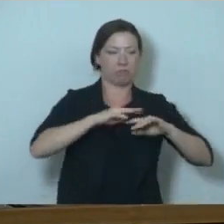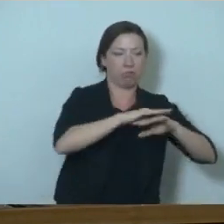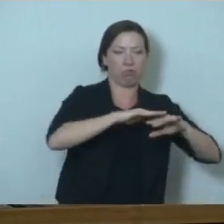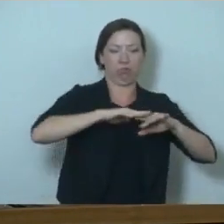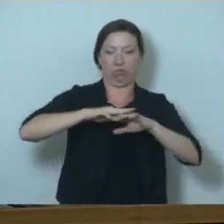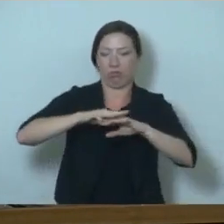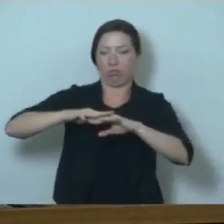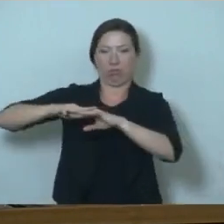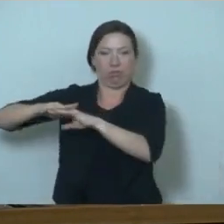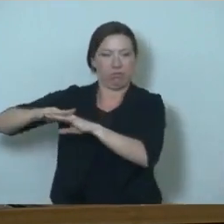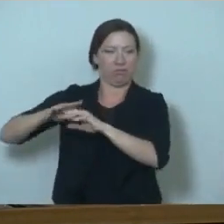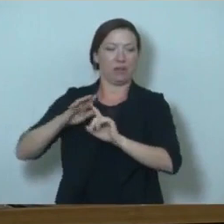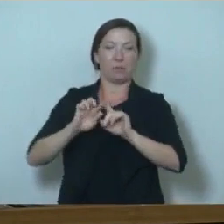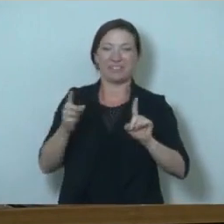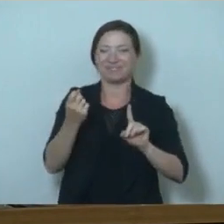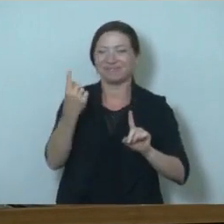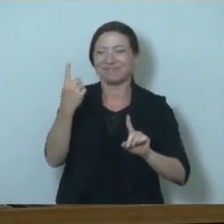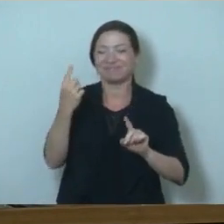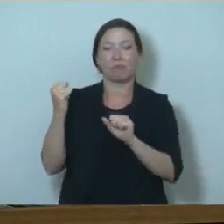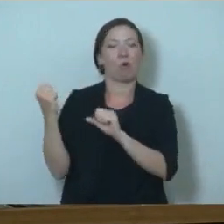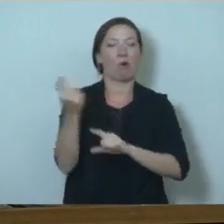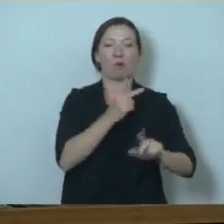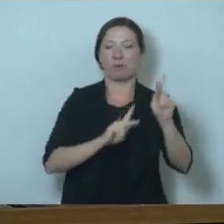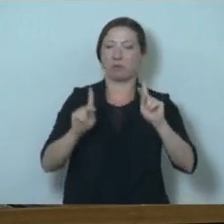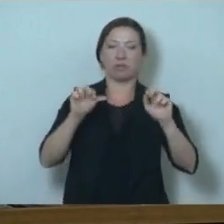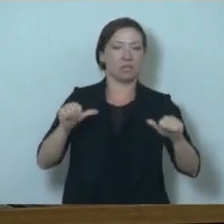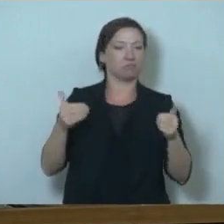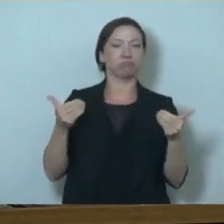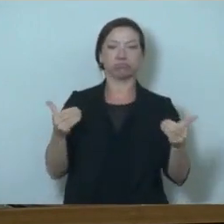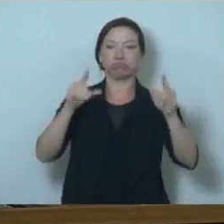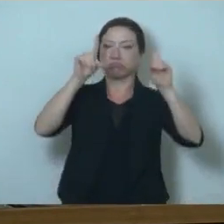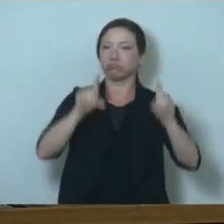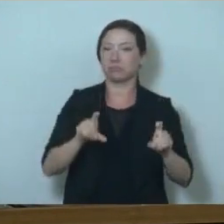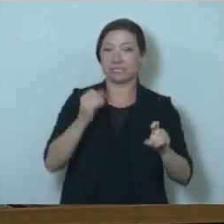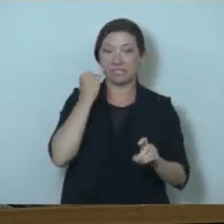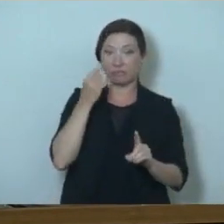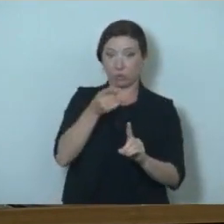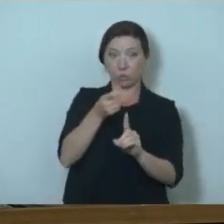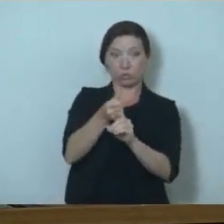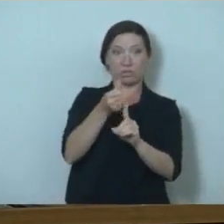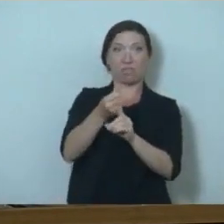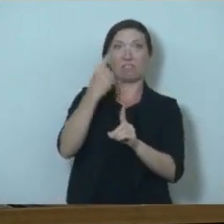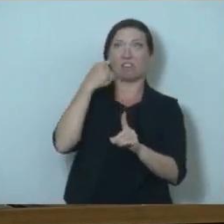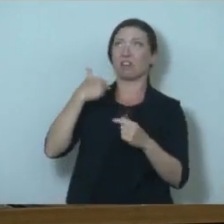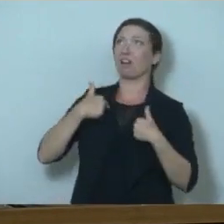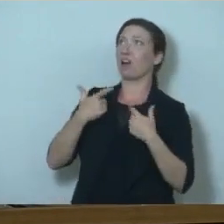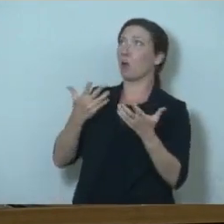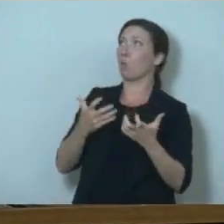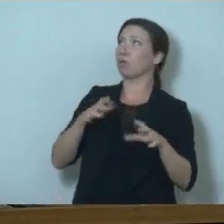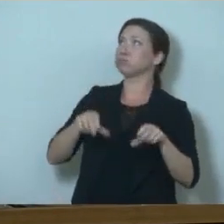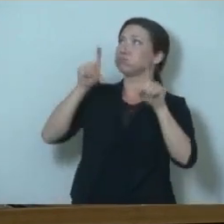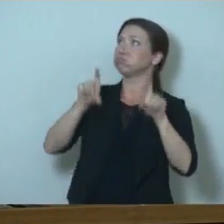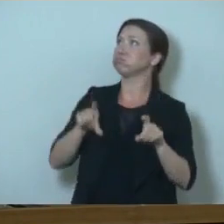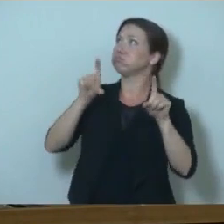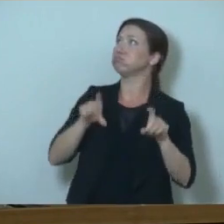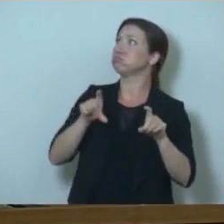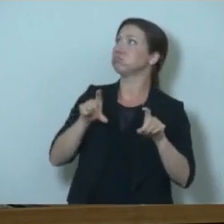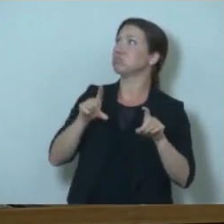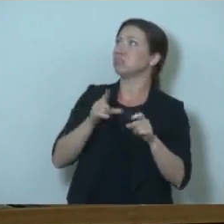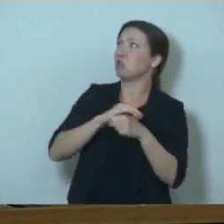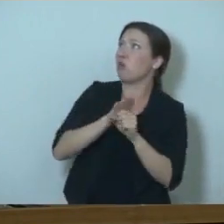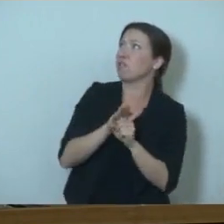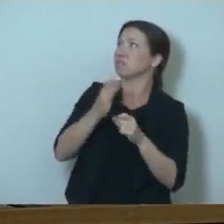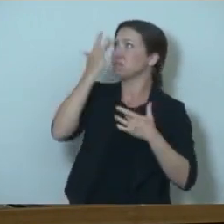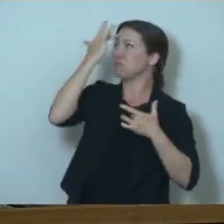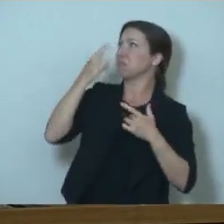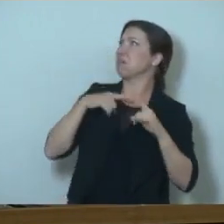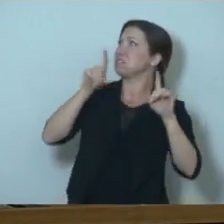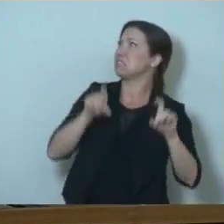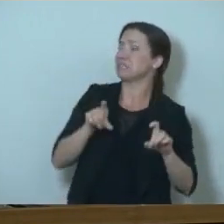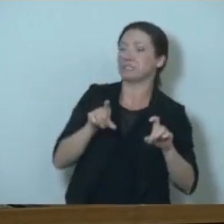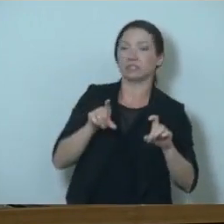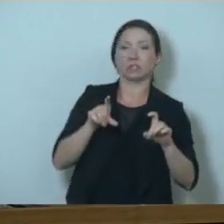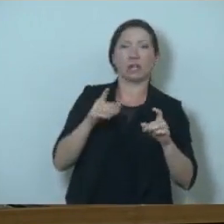GROCERY STORES AND CHILD CARE WORKER IF YOU I HAVE AND WANT TO BE TESTED AND DON'T KNOW HOW.